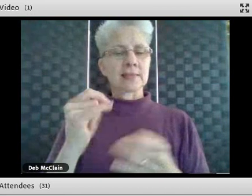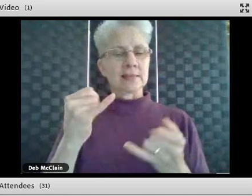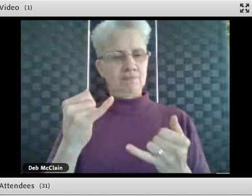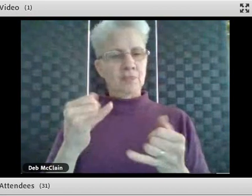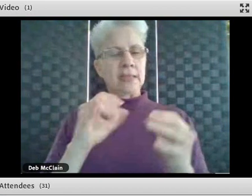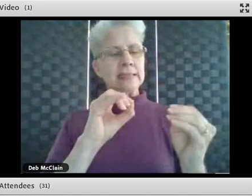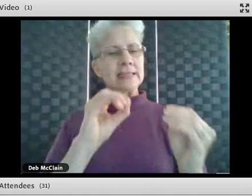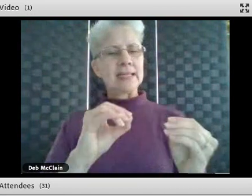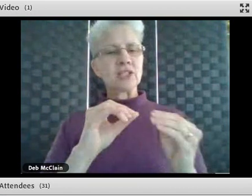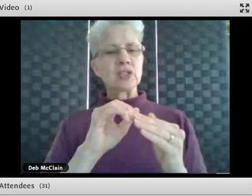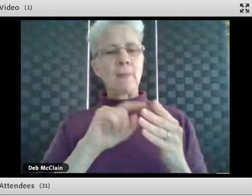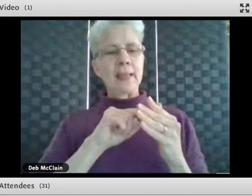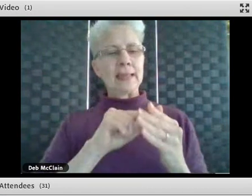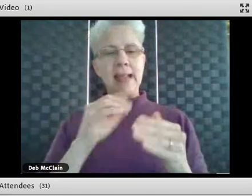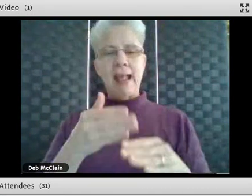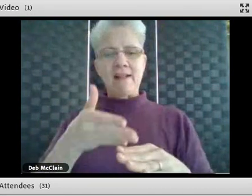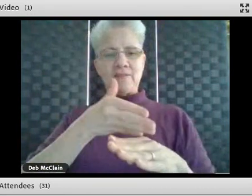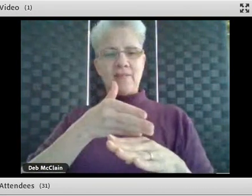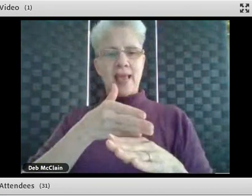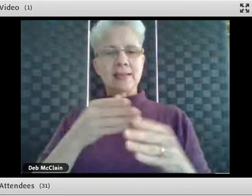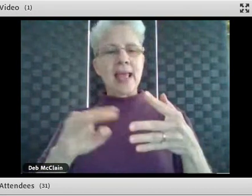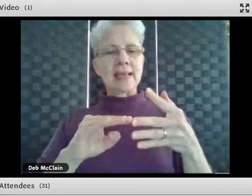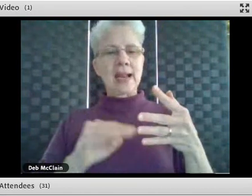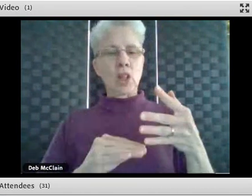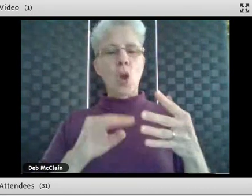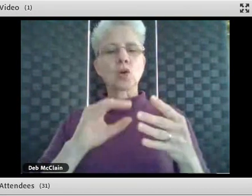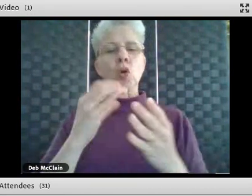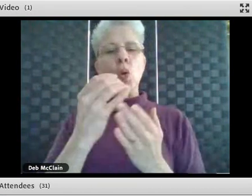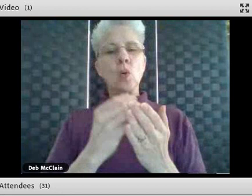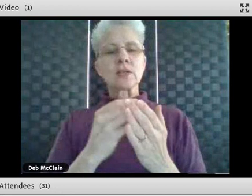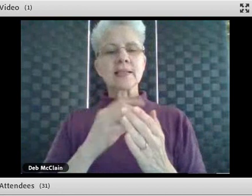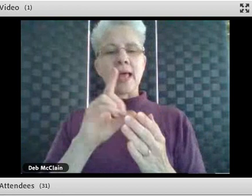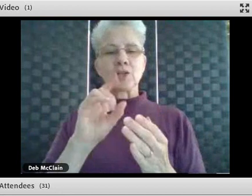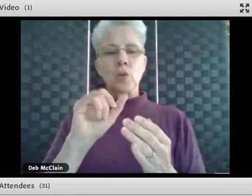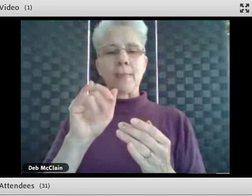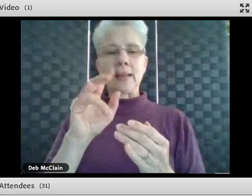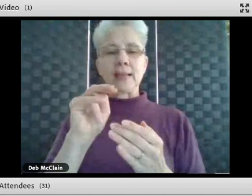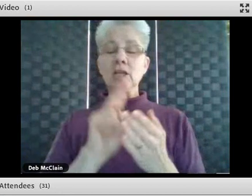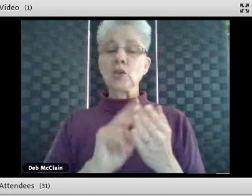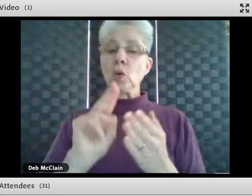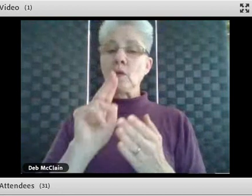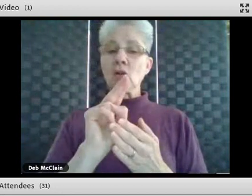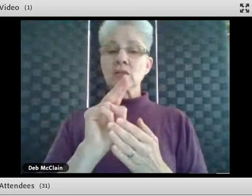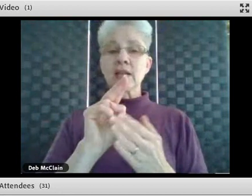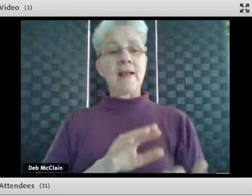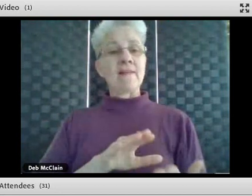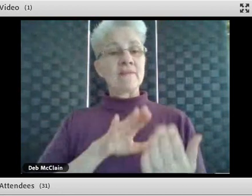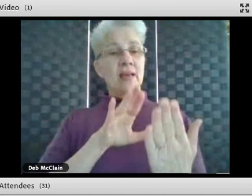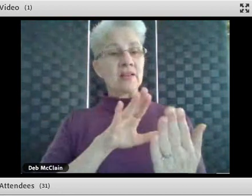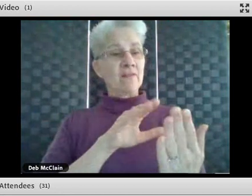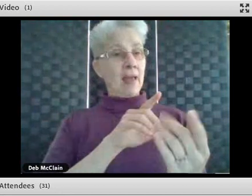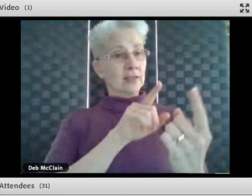She currently teaches beginning and advanced cataloging courses at Dominican University, both face-to-face and online.